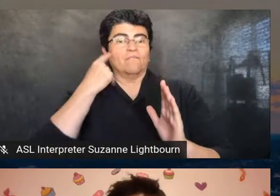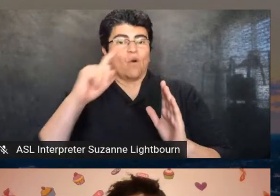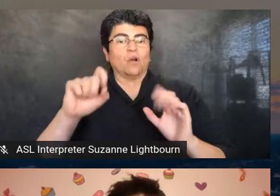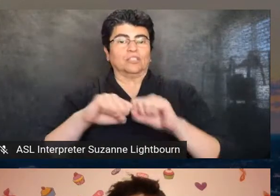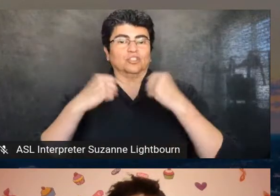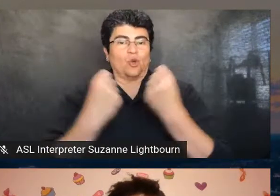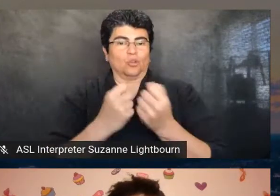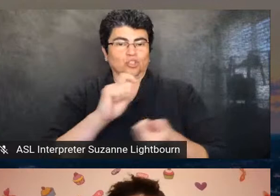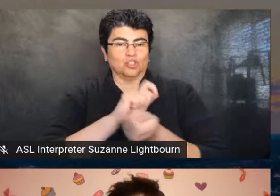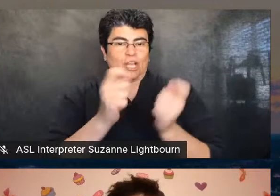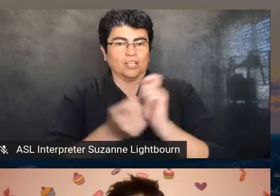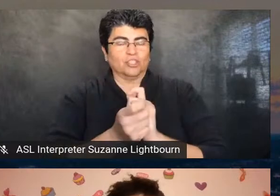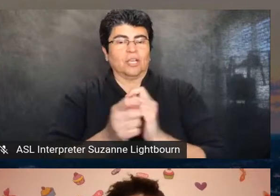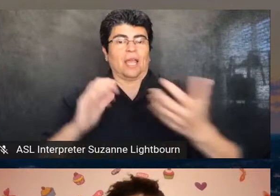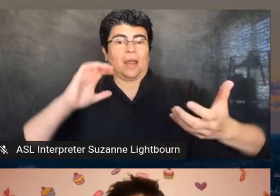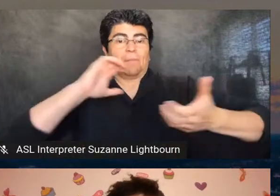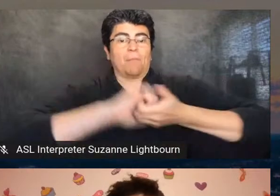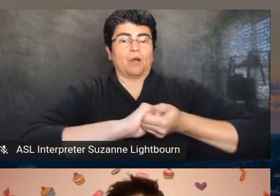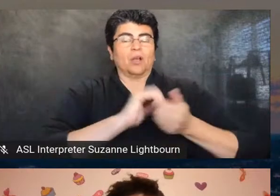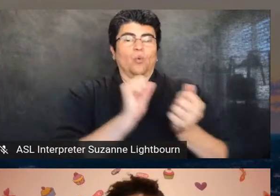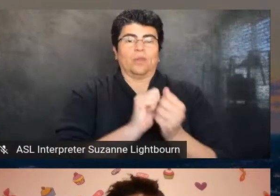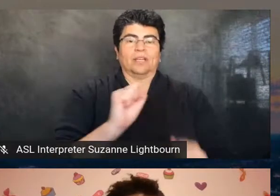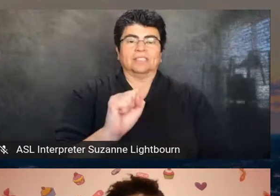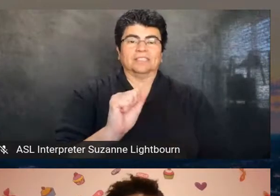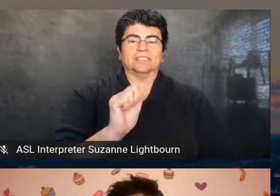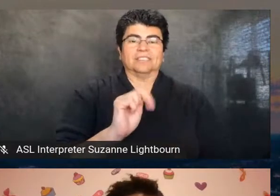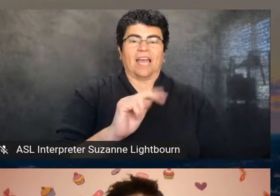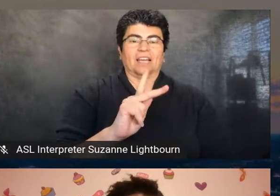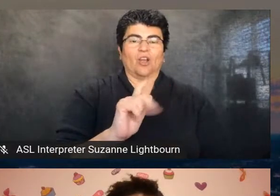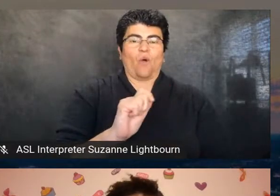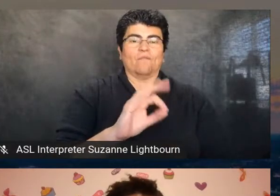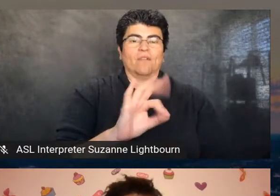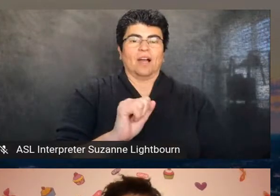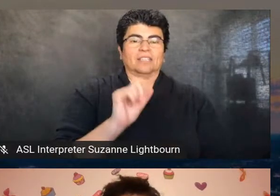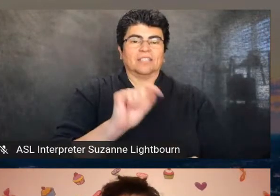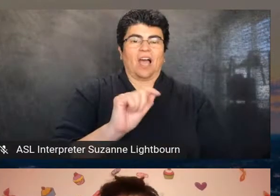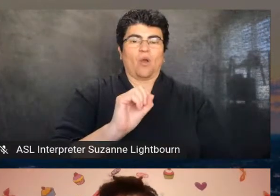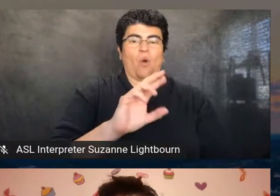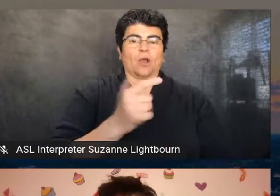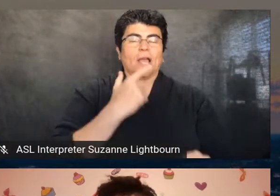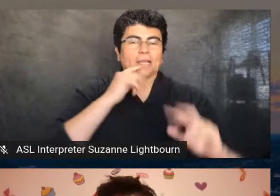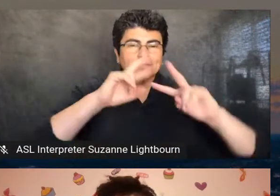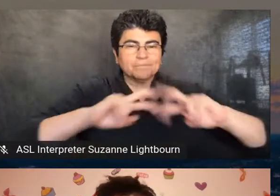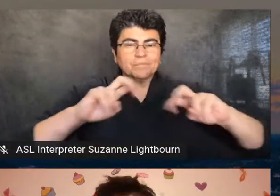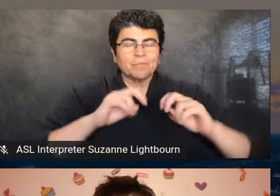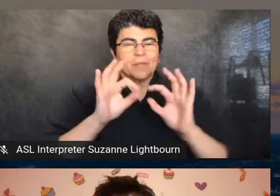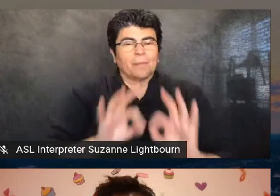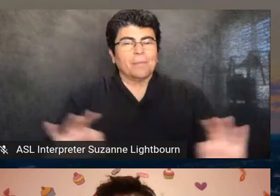in partnership with Sankofa.org, and dissecting pivotal and complex issues